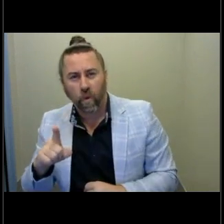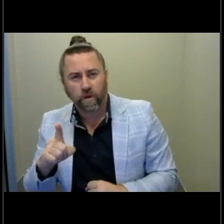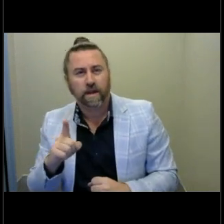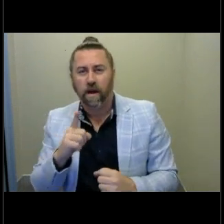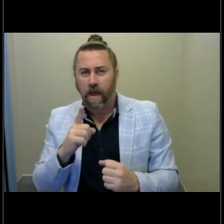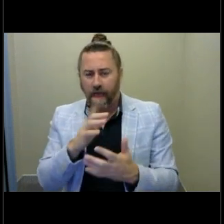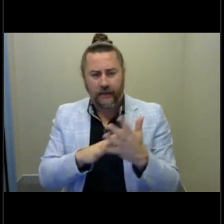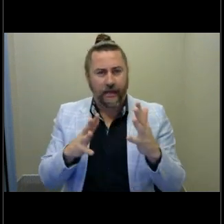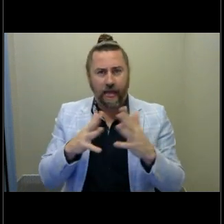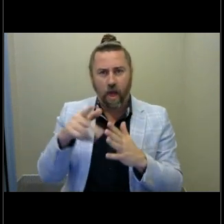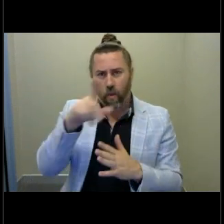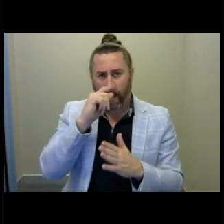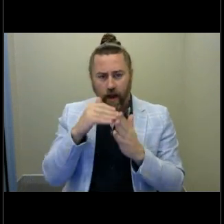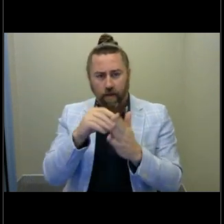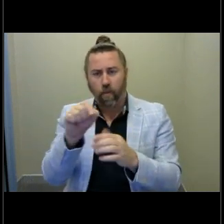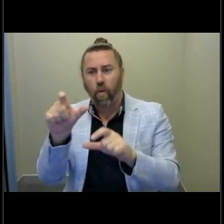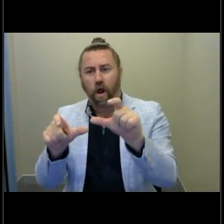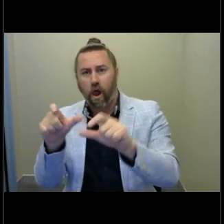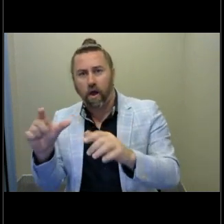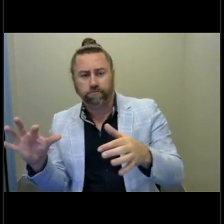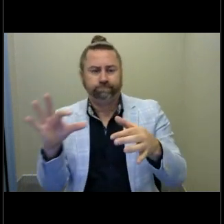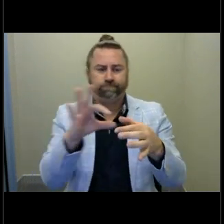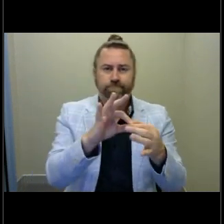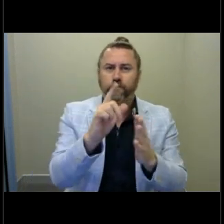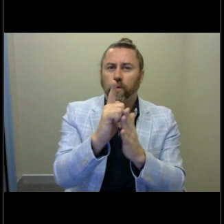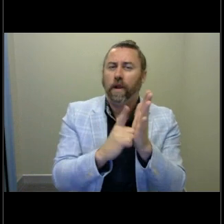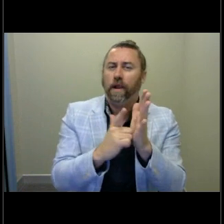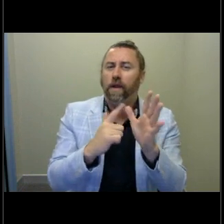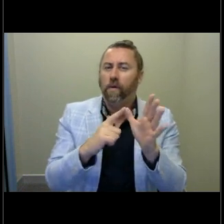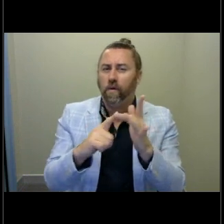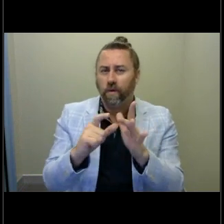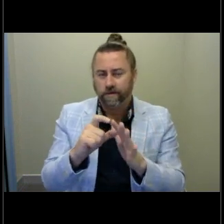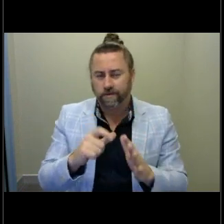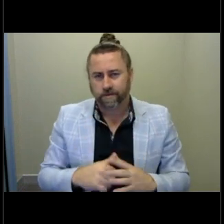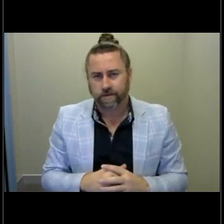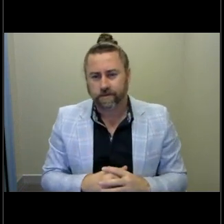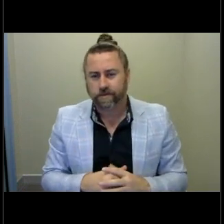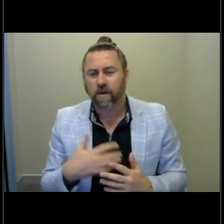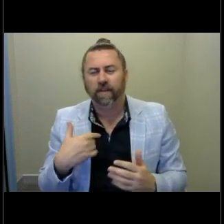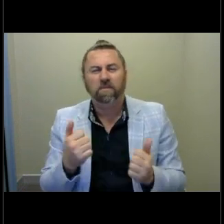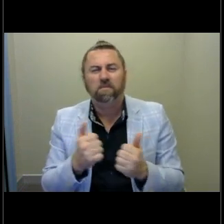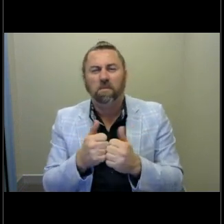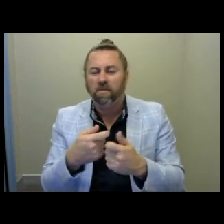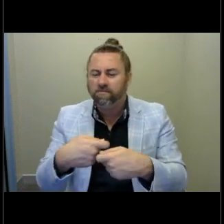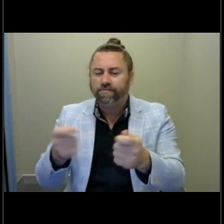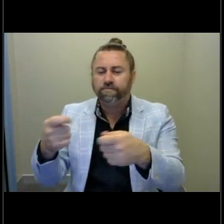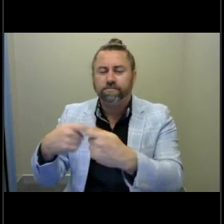We've also got some other handouts here which we can also send the links around too.